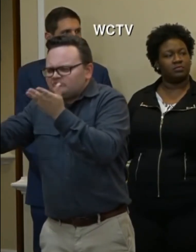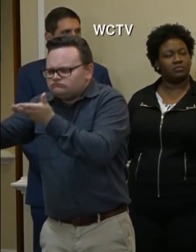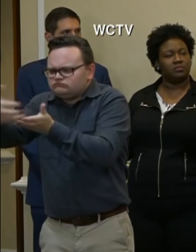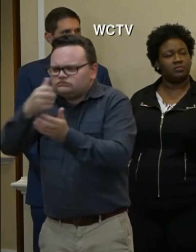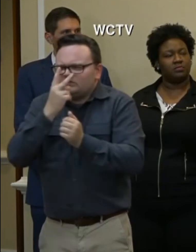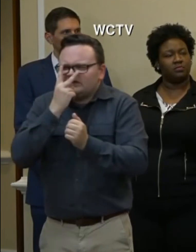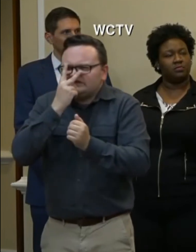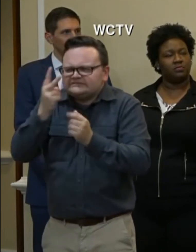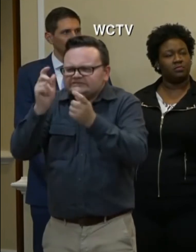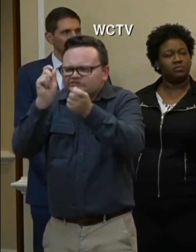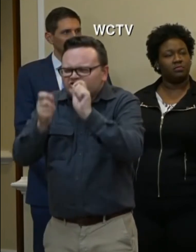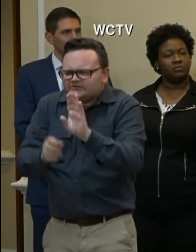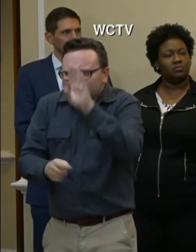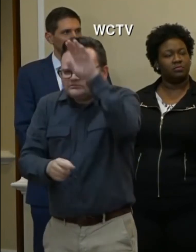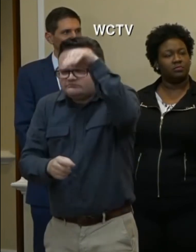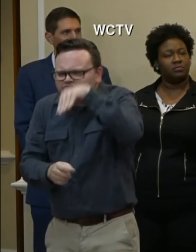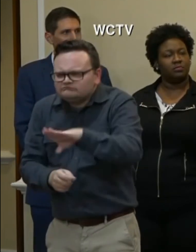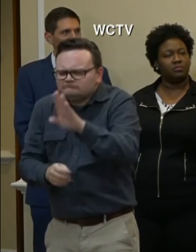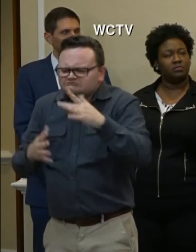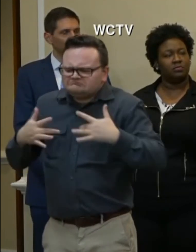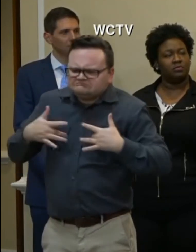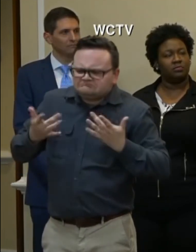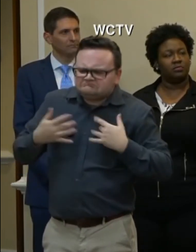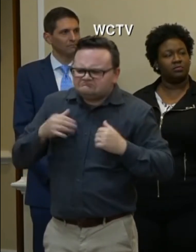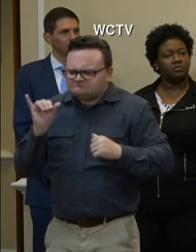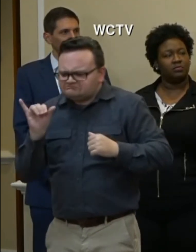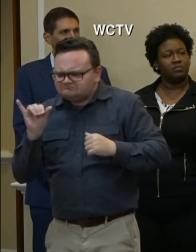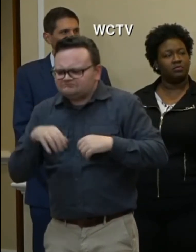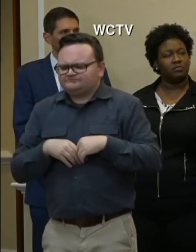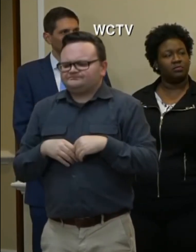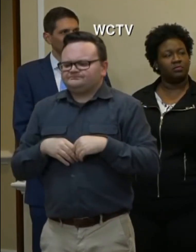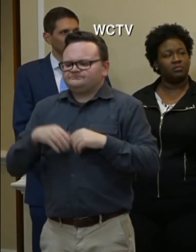in things that are going on and and the Surgeon General's looked at it his staff